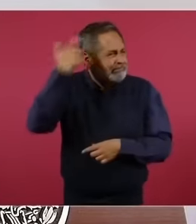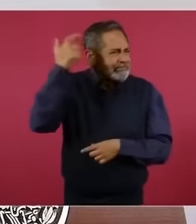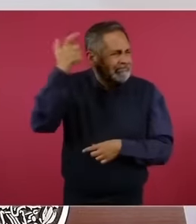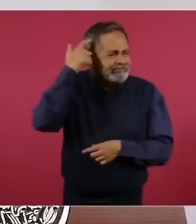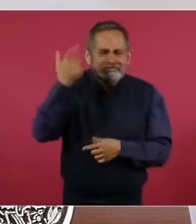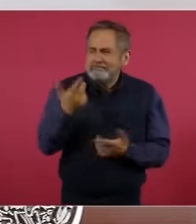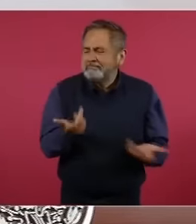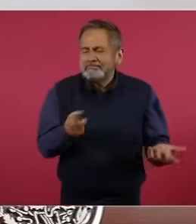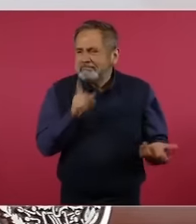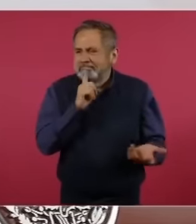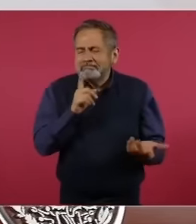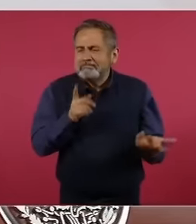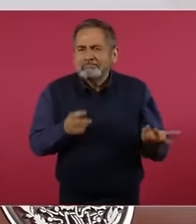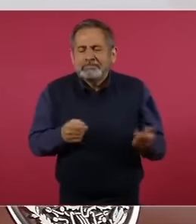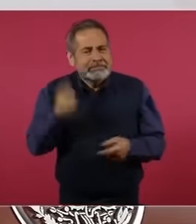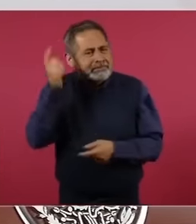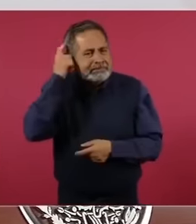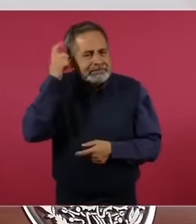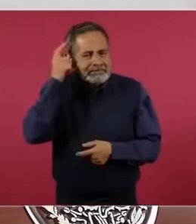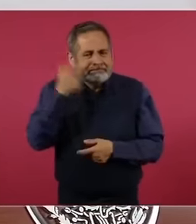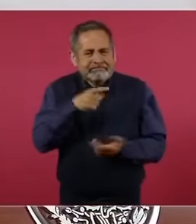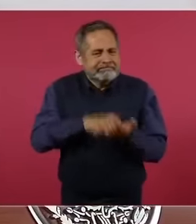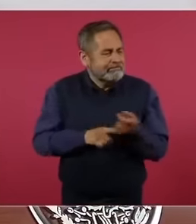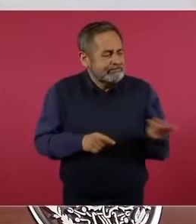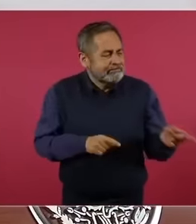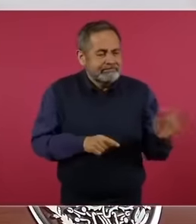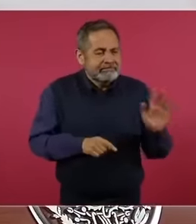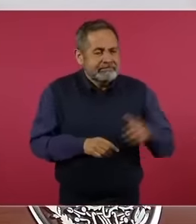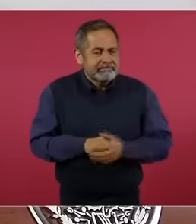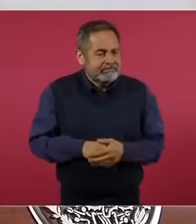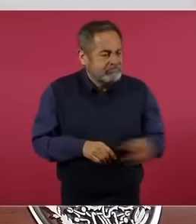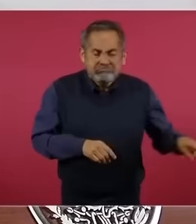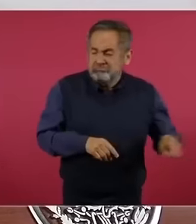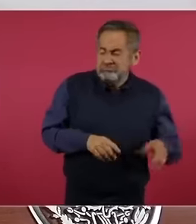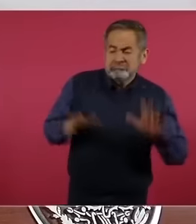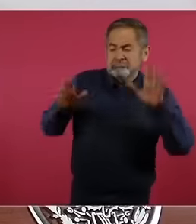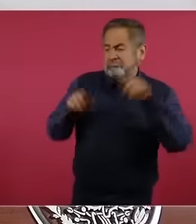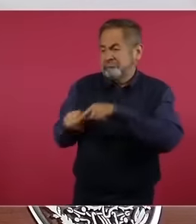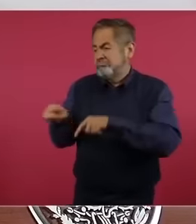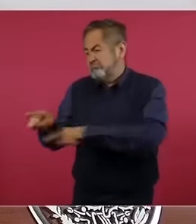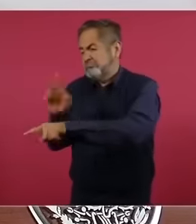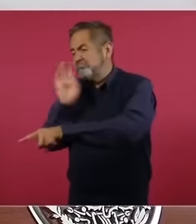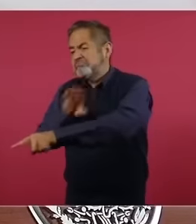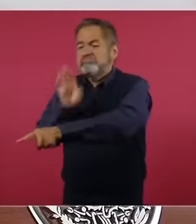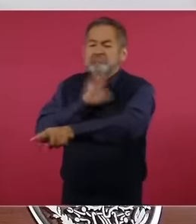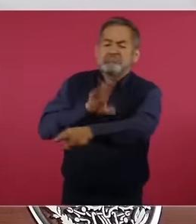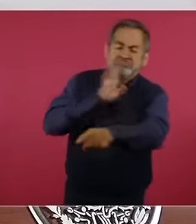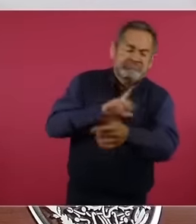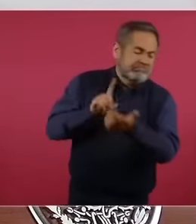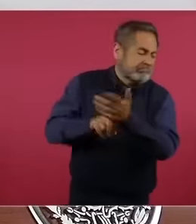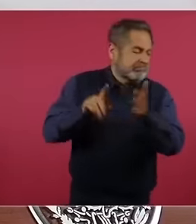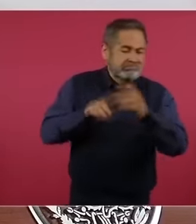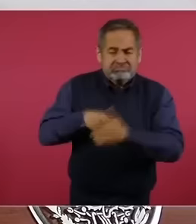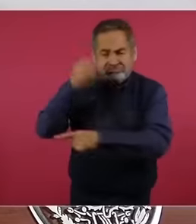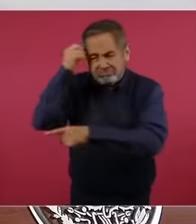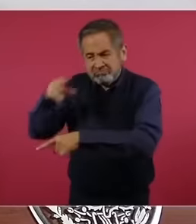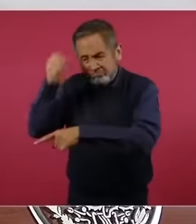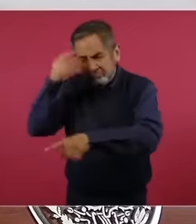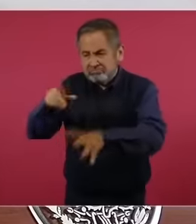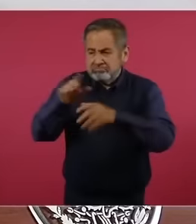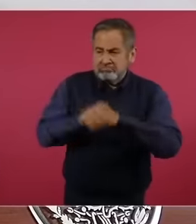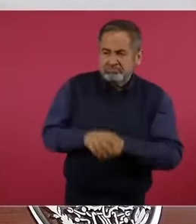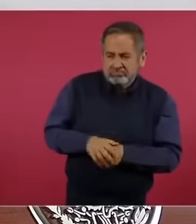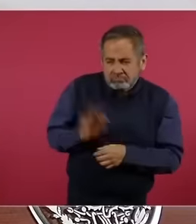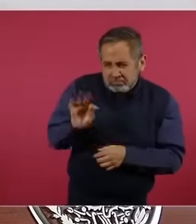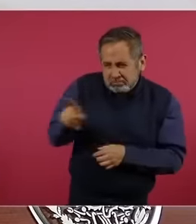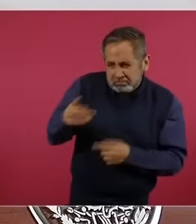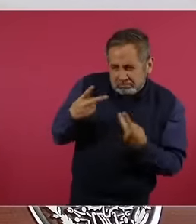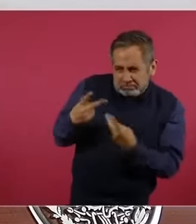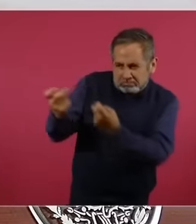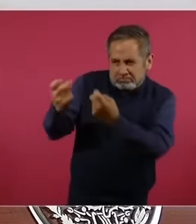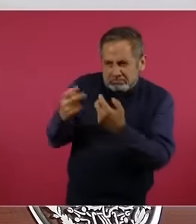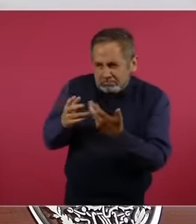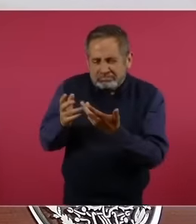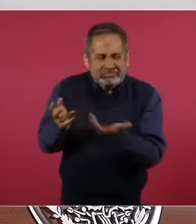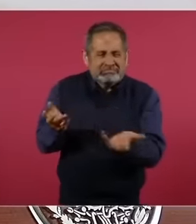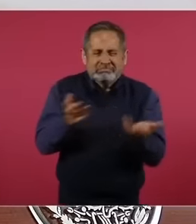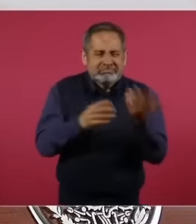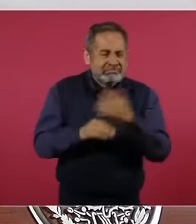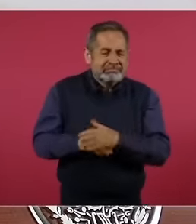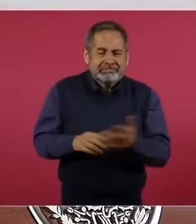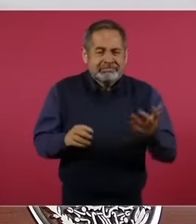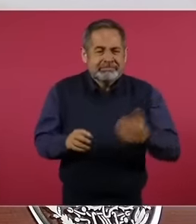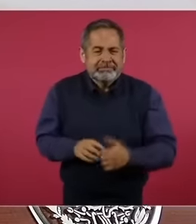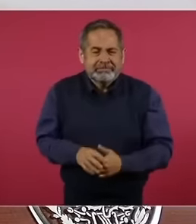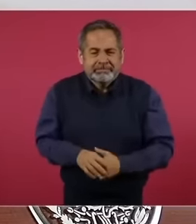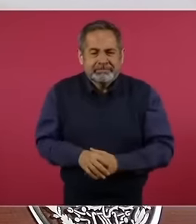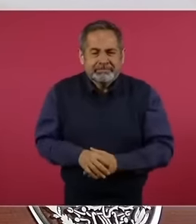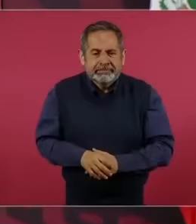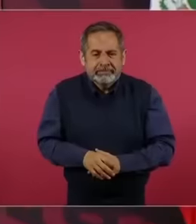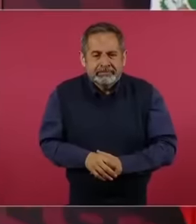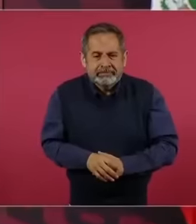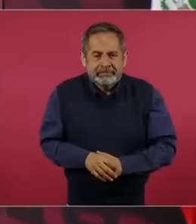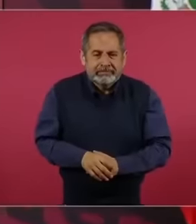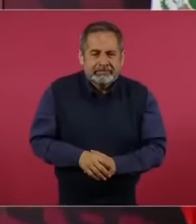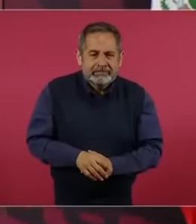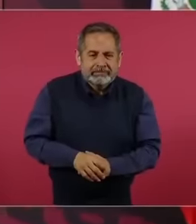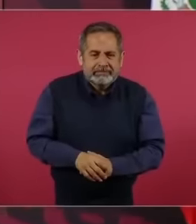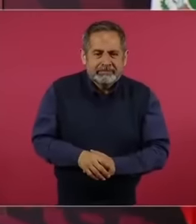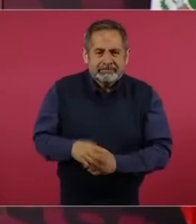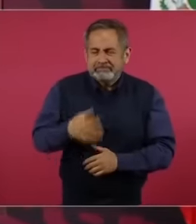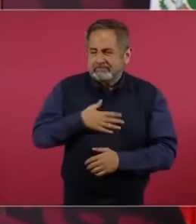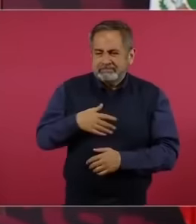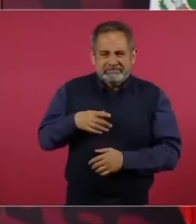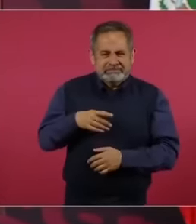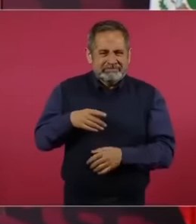this workers are lazy and be careful not to steal my domestic worker